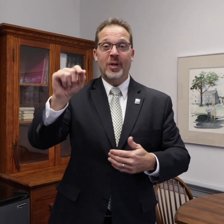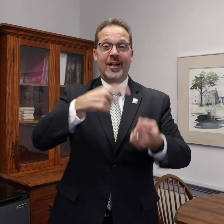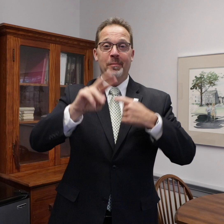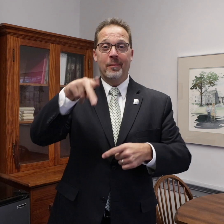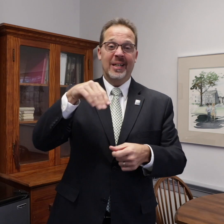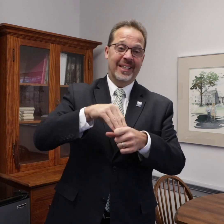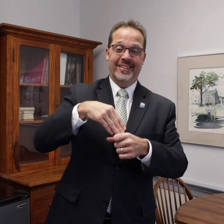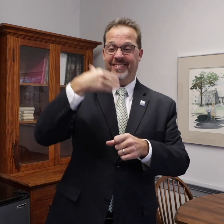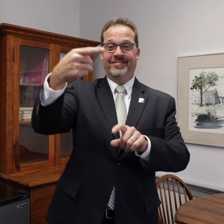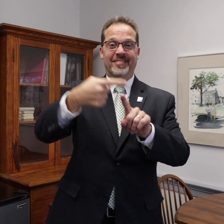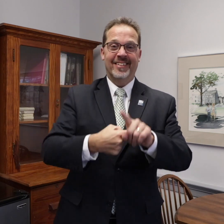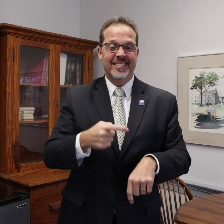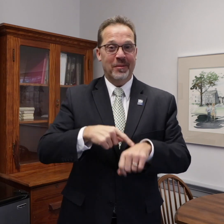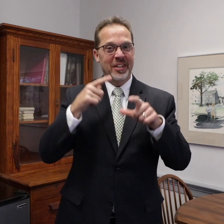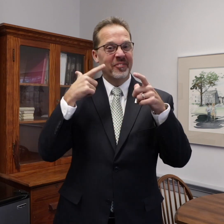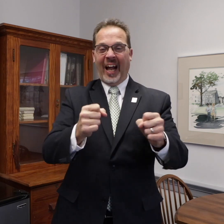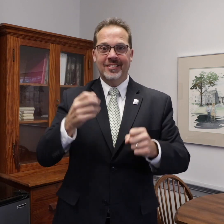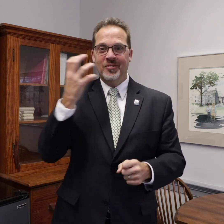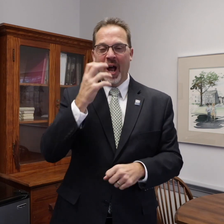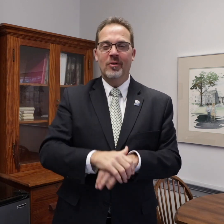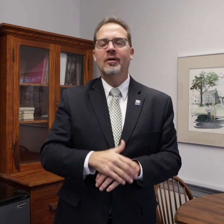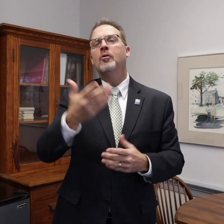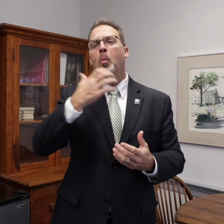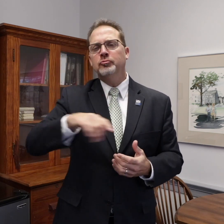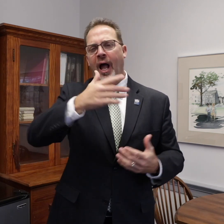approaching. I want to wish you all a happy holiday.